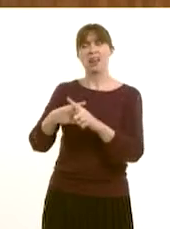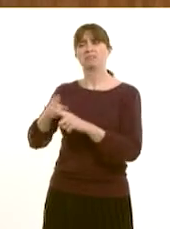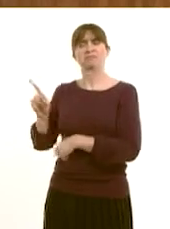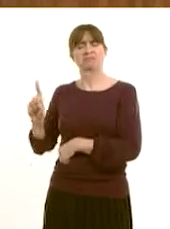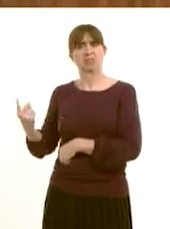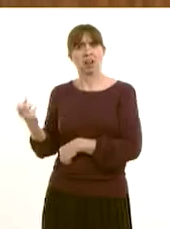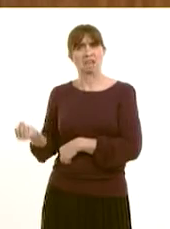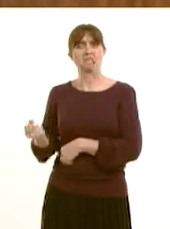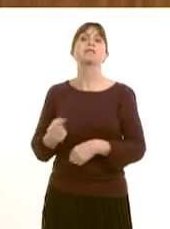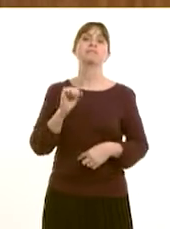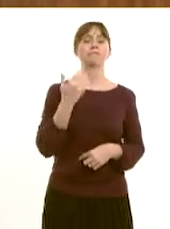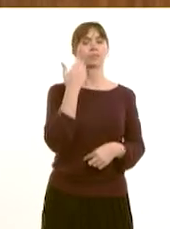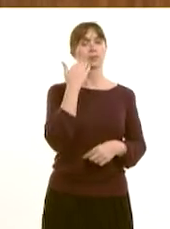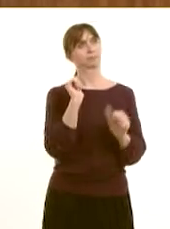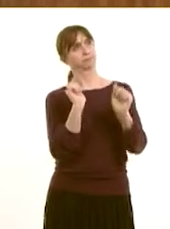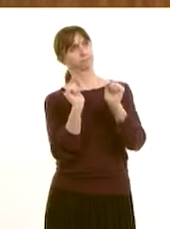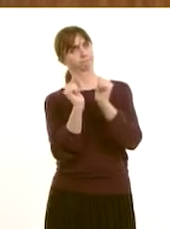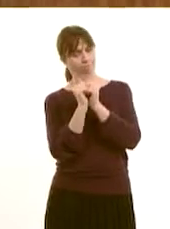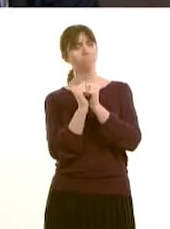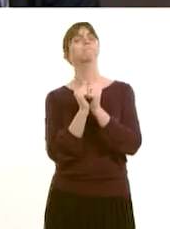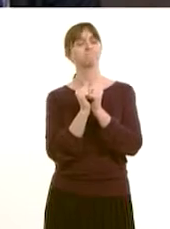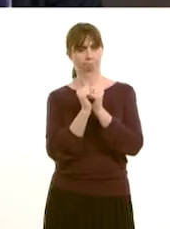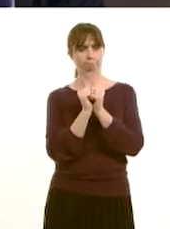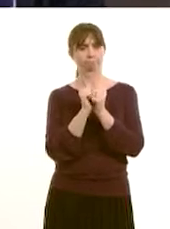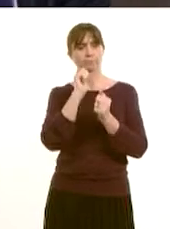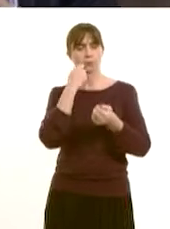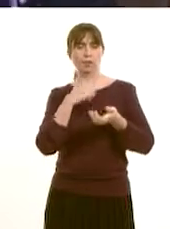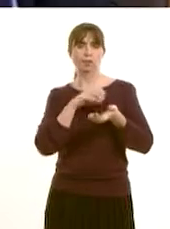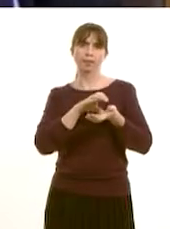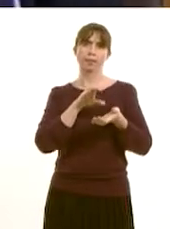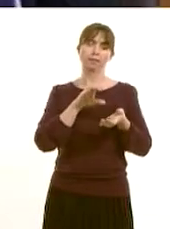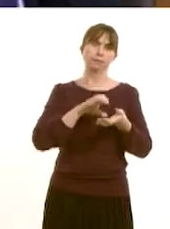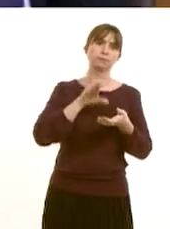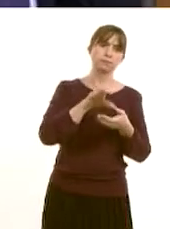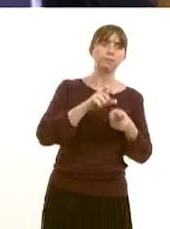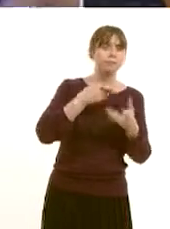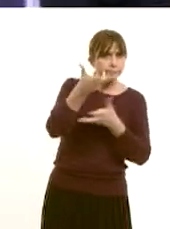It was recently agreed, for example, that we will continue discussions with the manufacturer